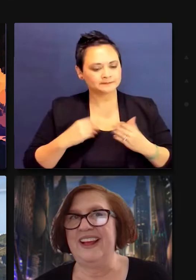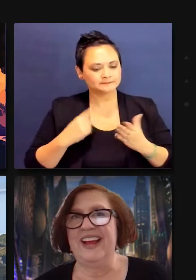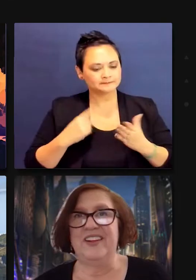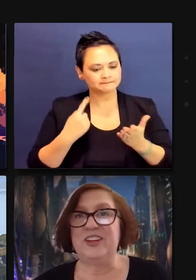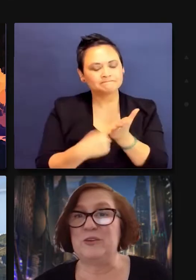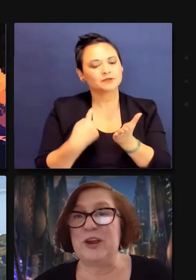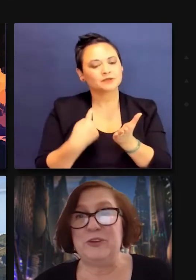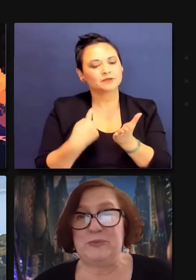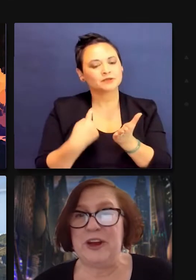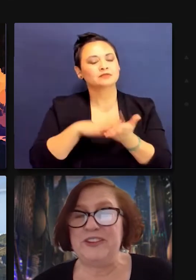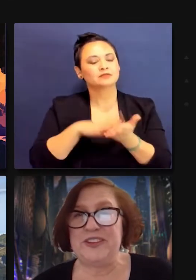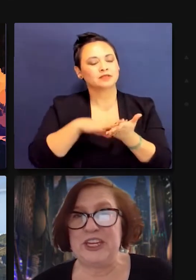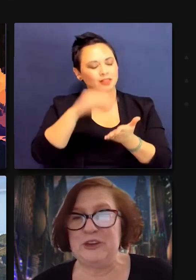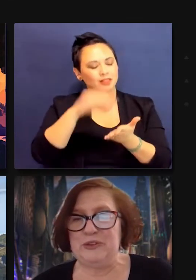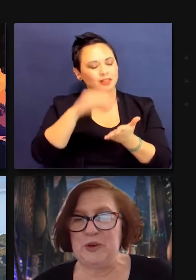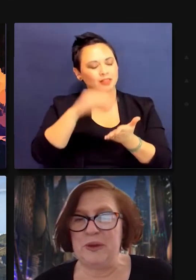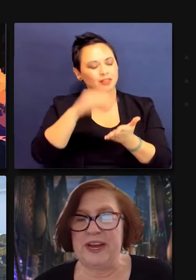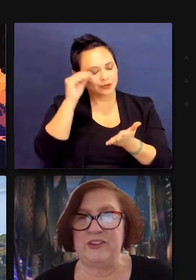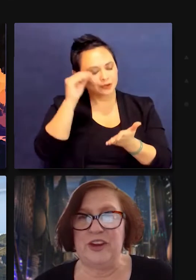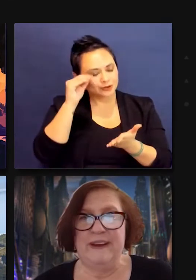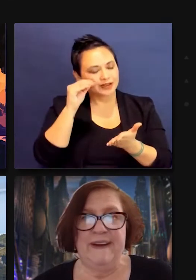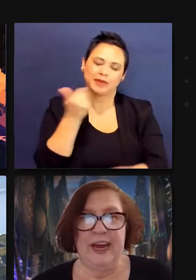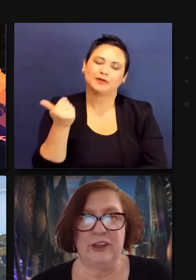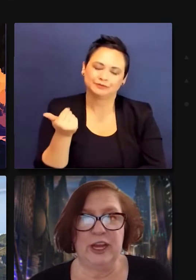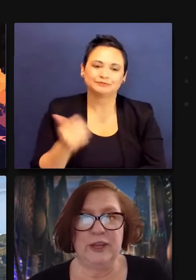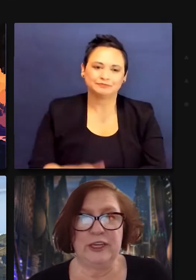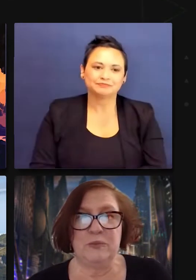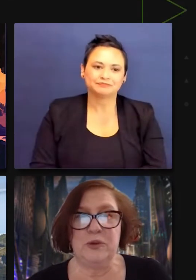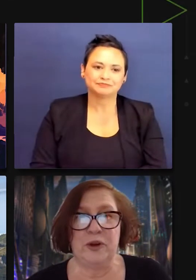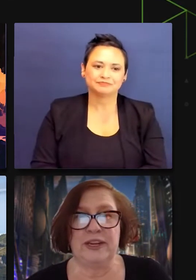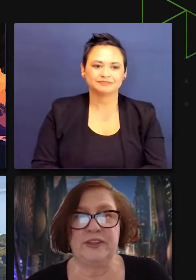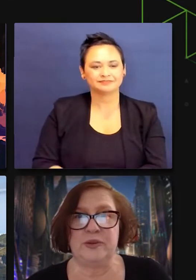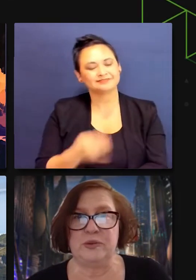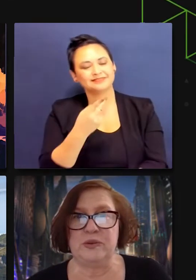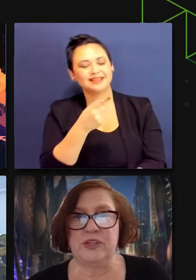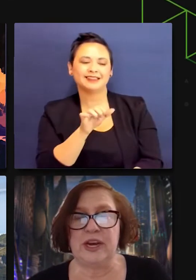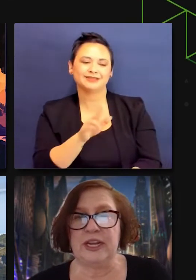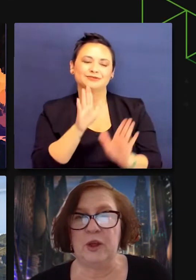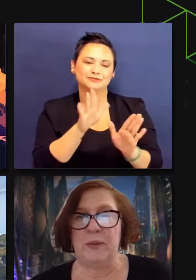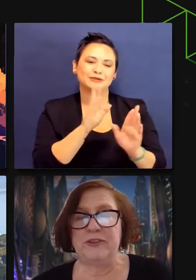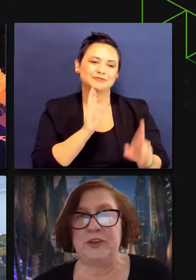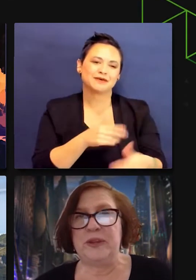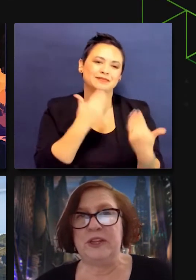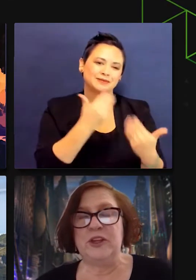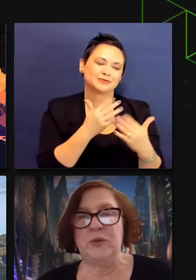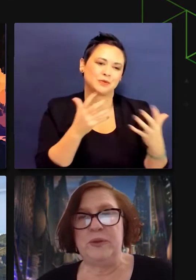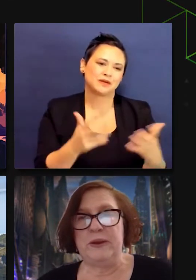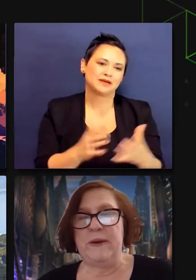Helen. Great response. Thank you so much. I'd like to move on to talk about something a little bit